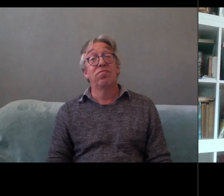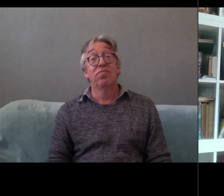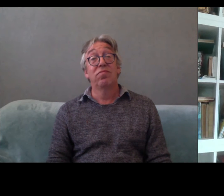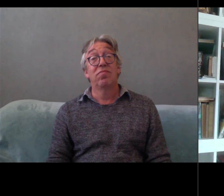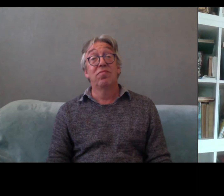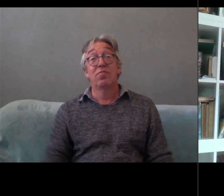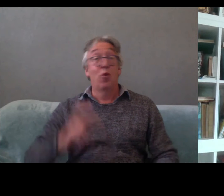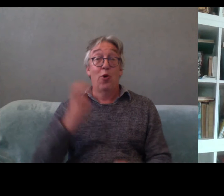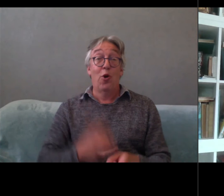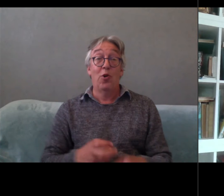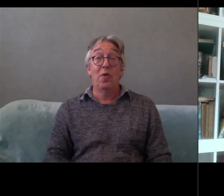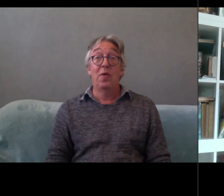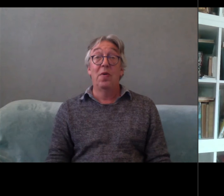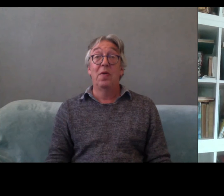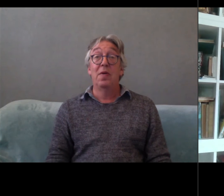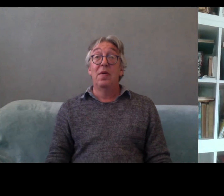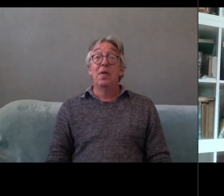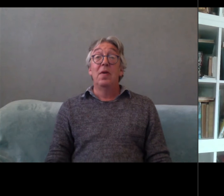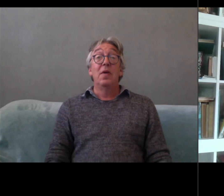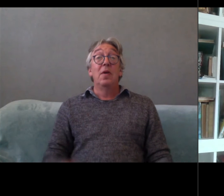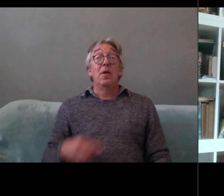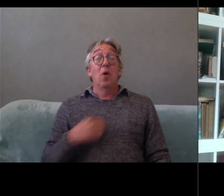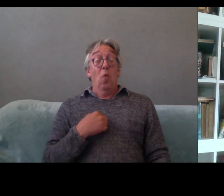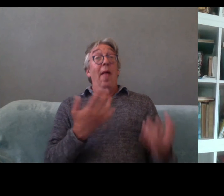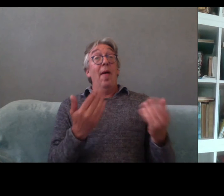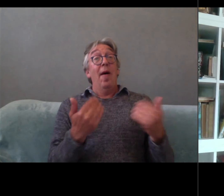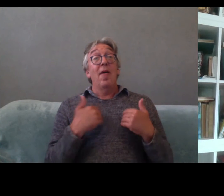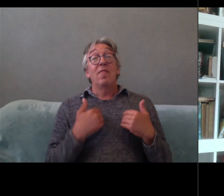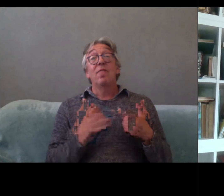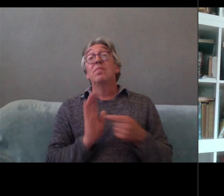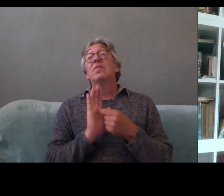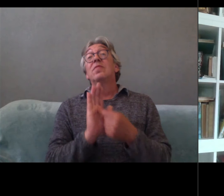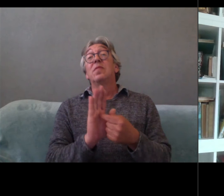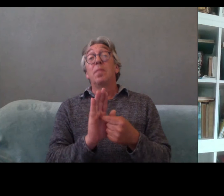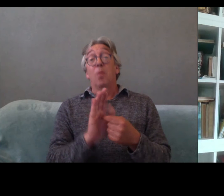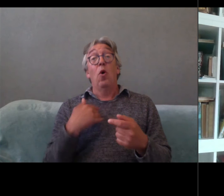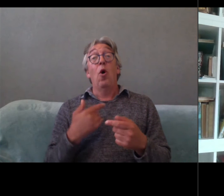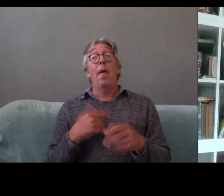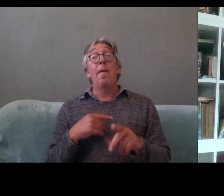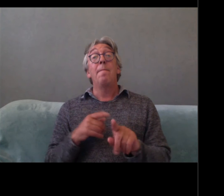we have a mentoring service for people with disabilities.